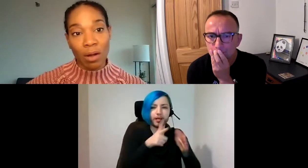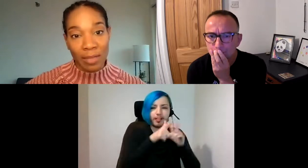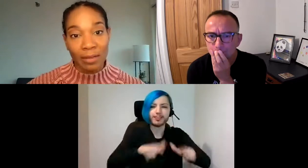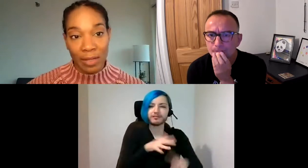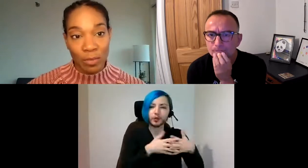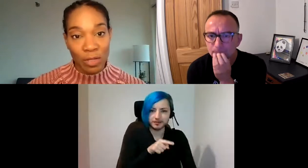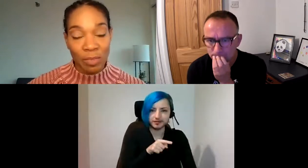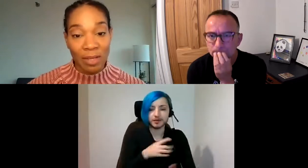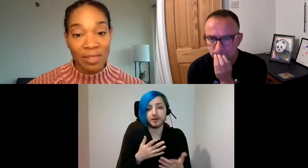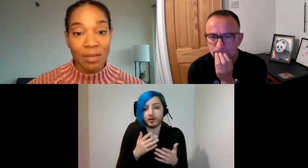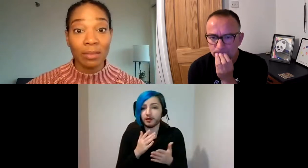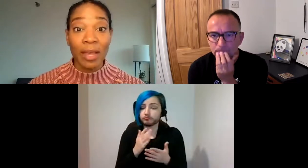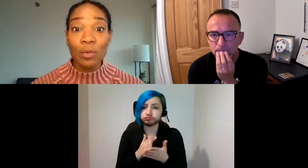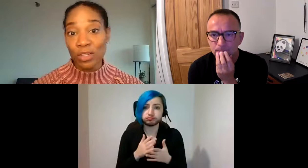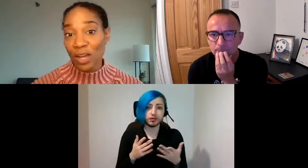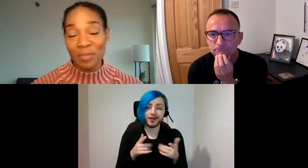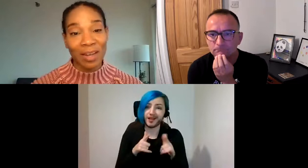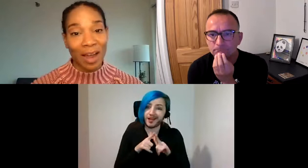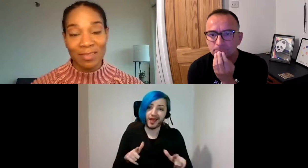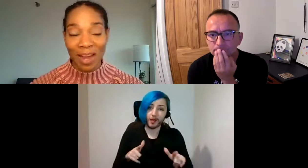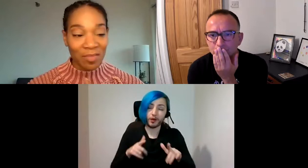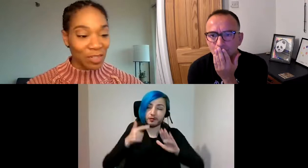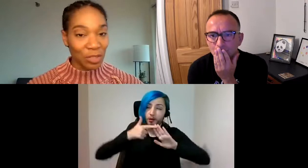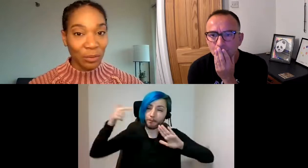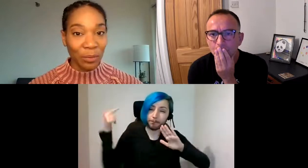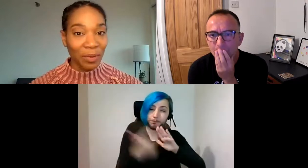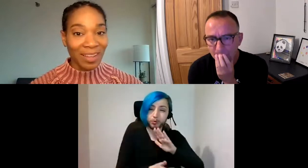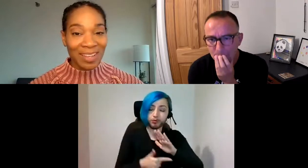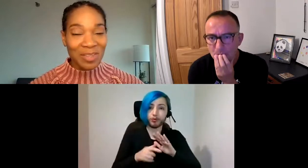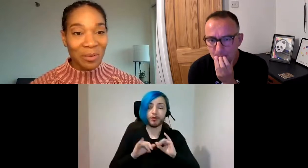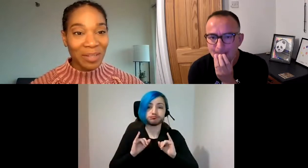there is language in every community right, so I just